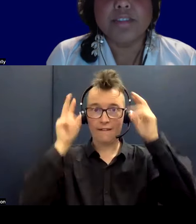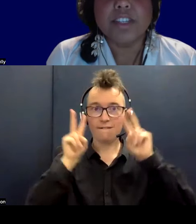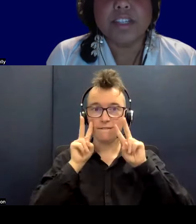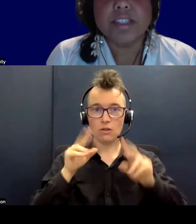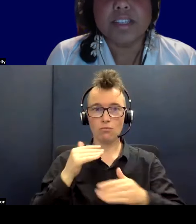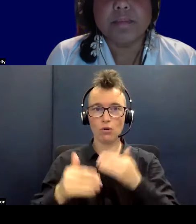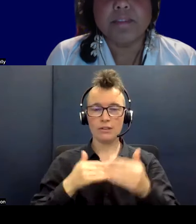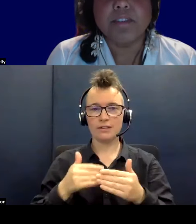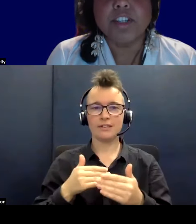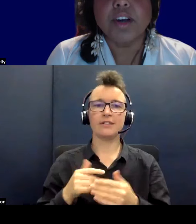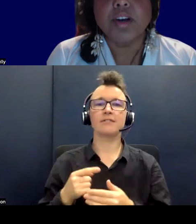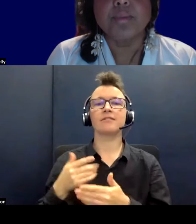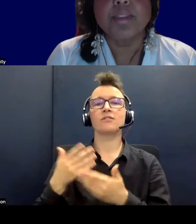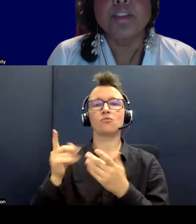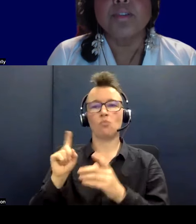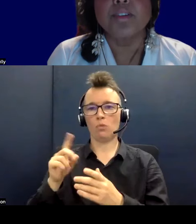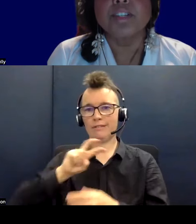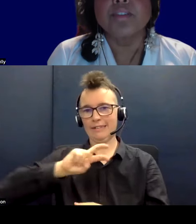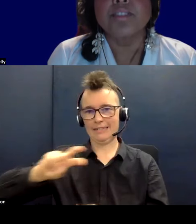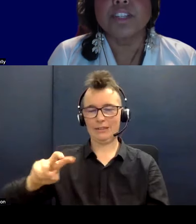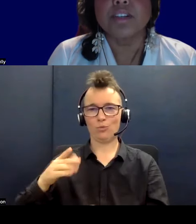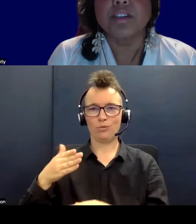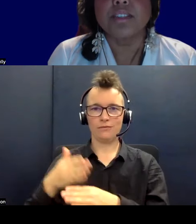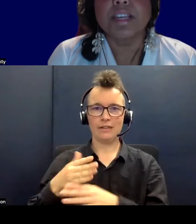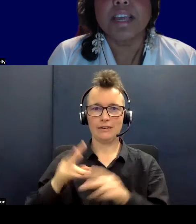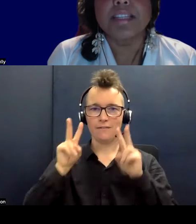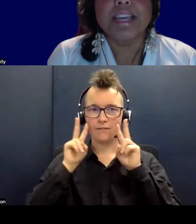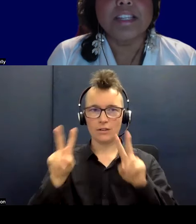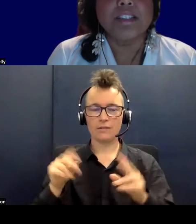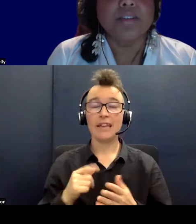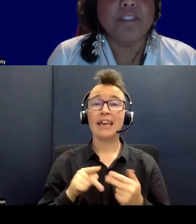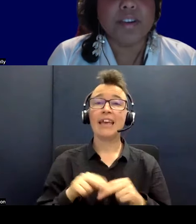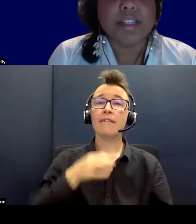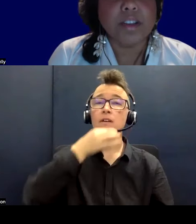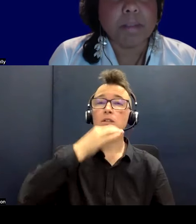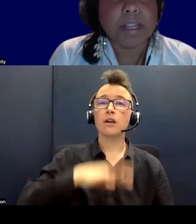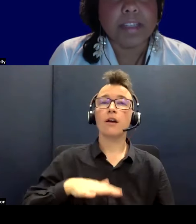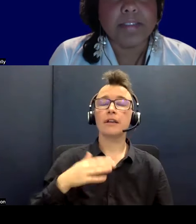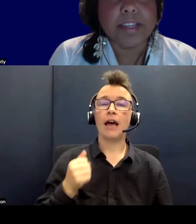vision assessment for a child with neurological vision loss takes on various complex factors,